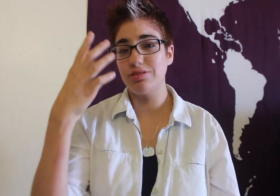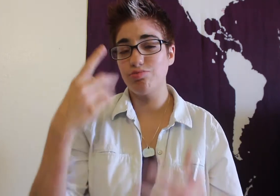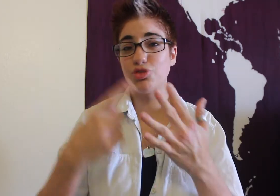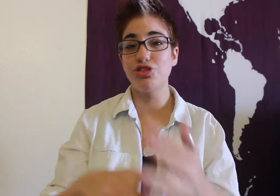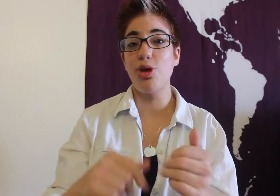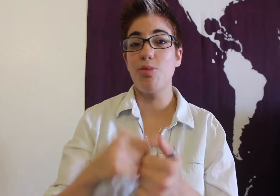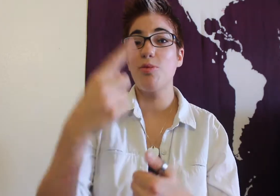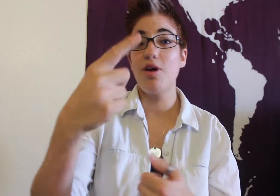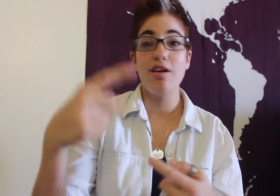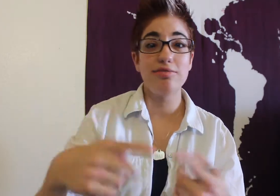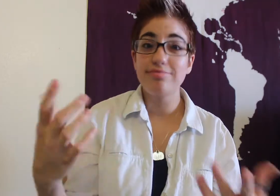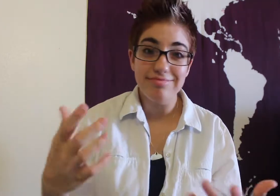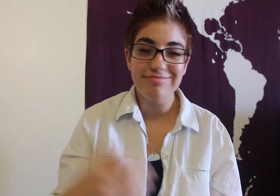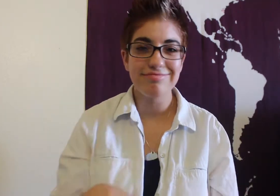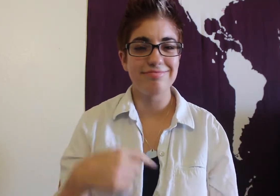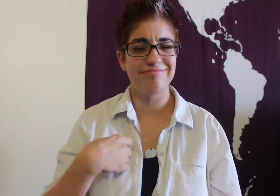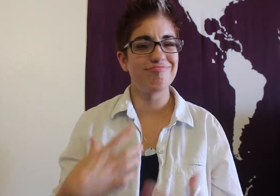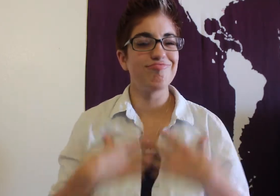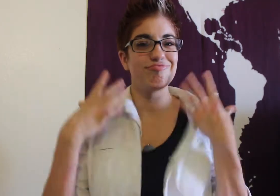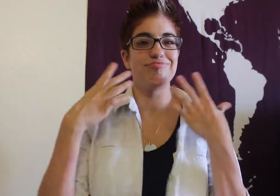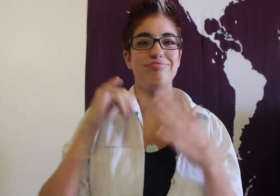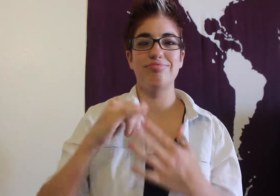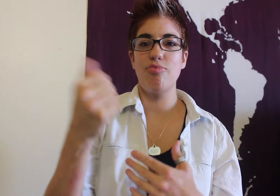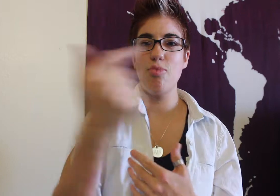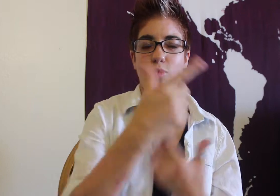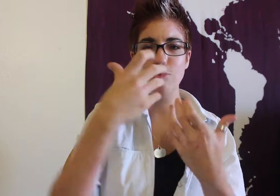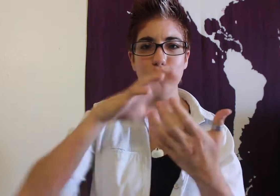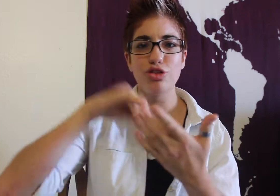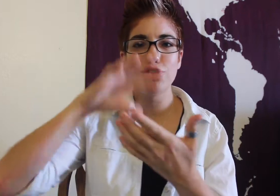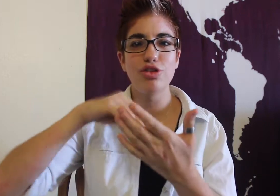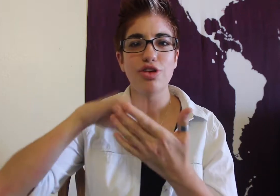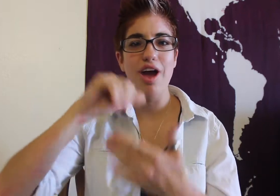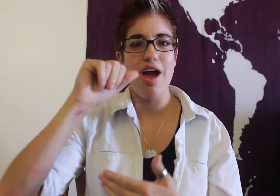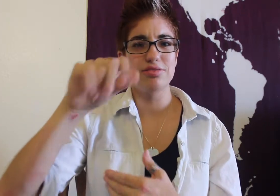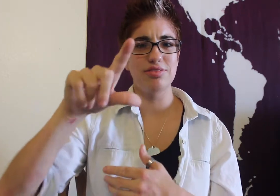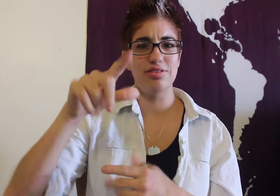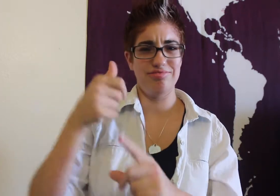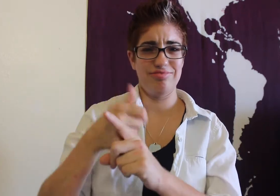but especially because you are interested in learning ASL.